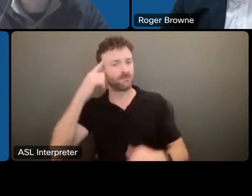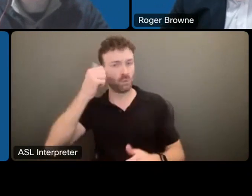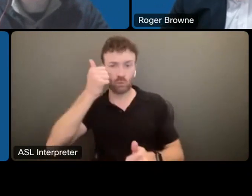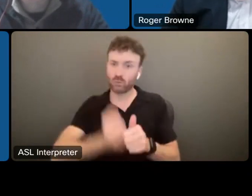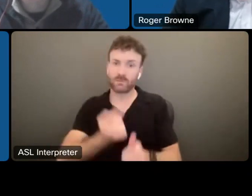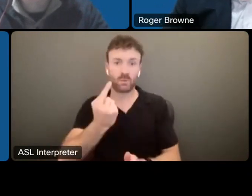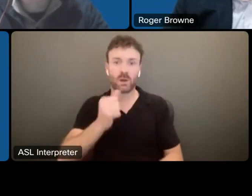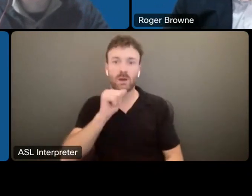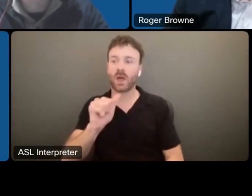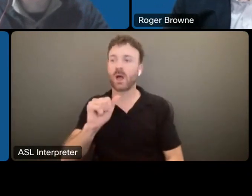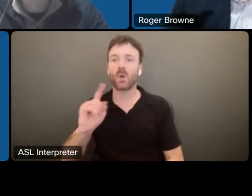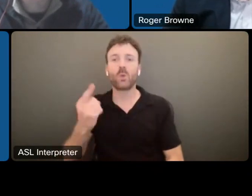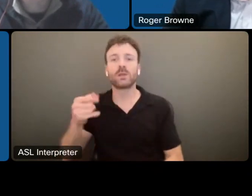not just a few.